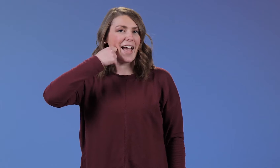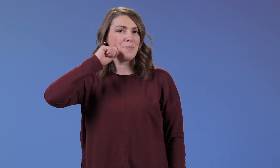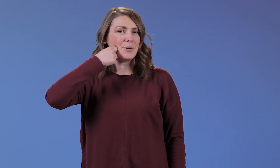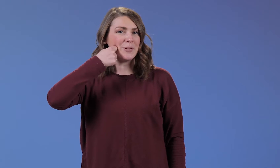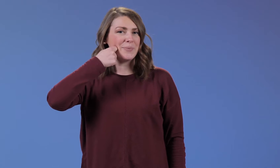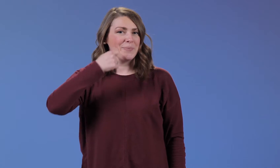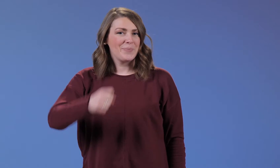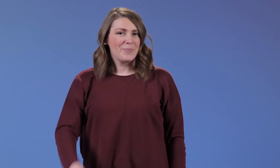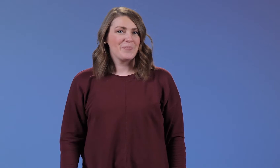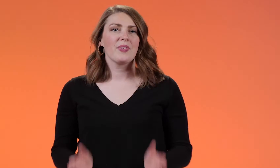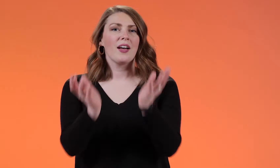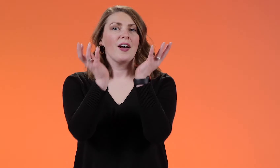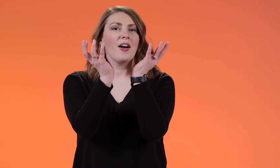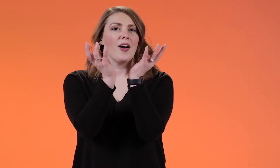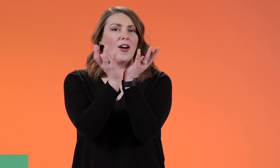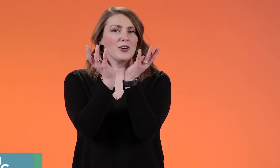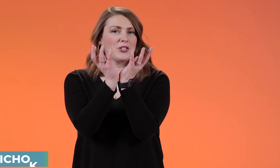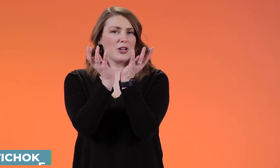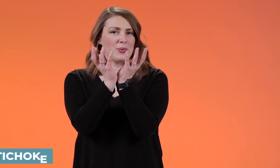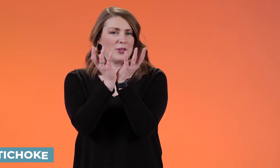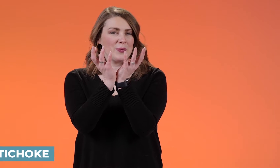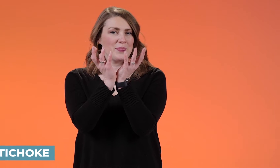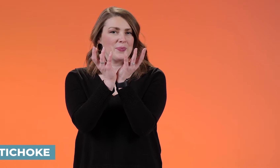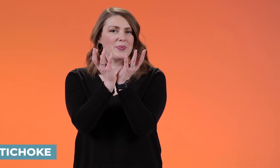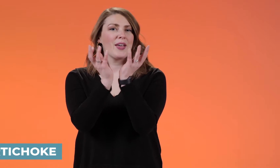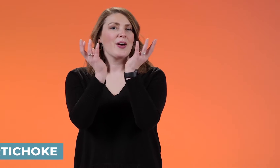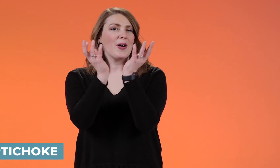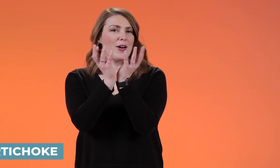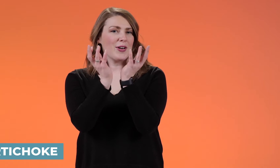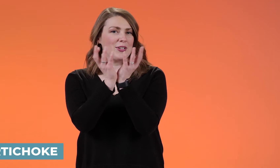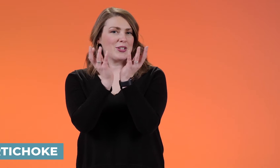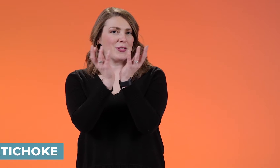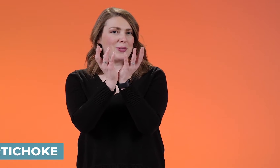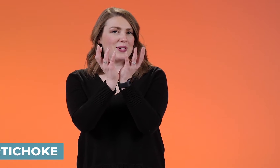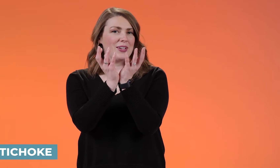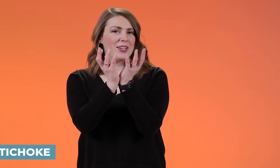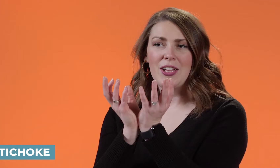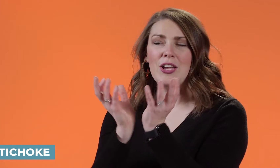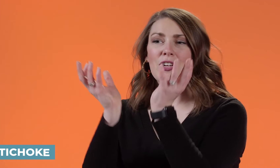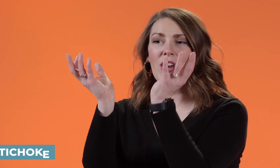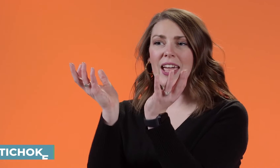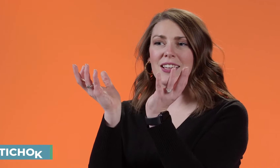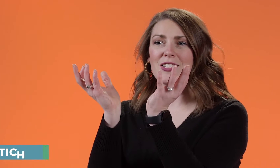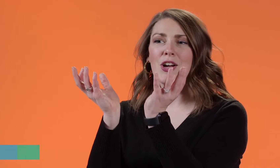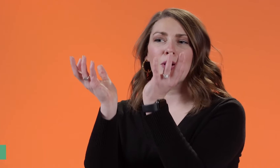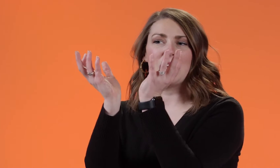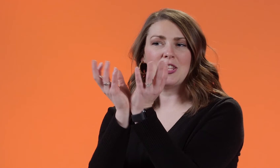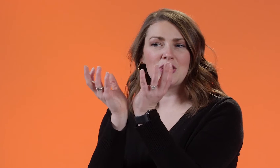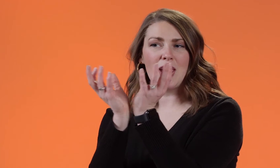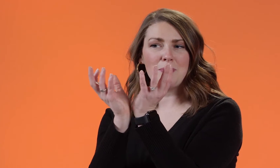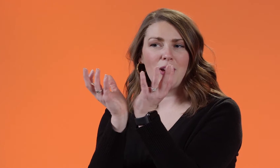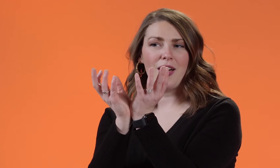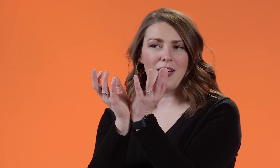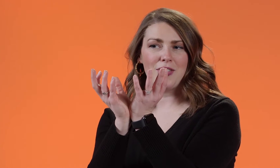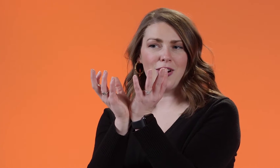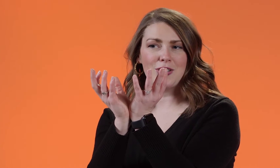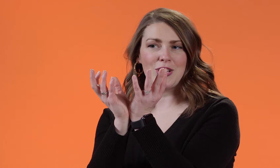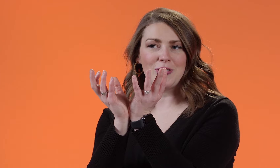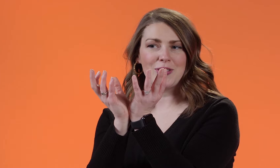APPLE ARTICHOKE ARTICHOKE Your hands are making the shape of the artichoke.